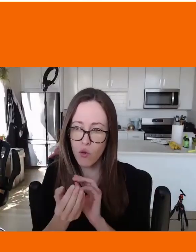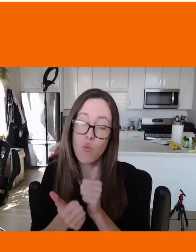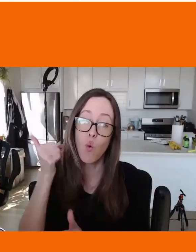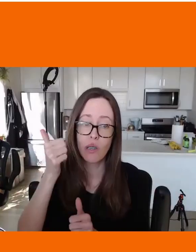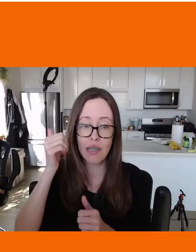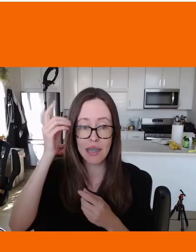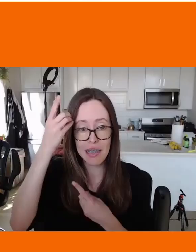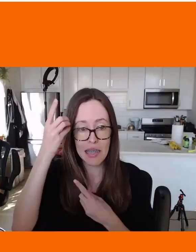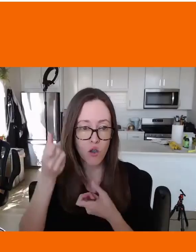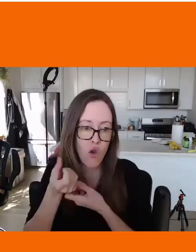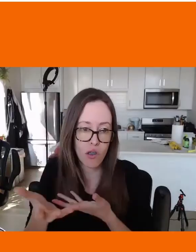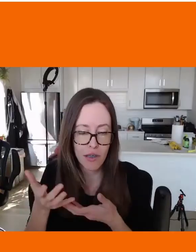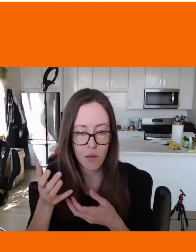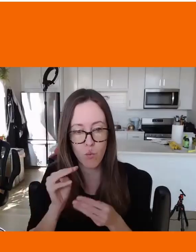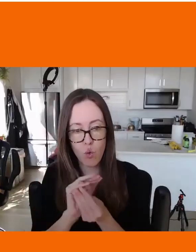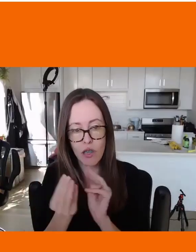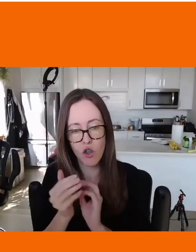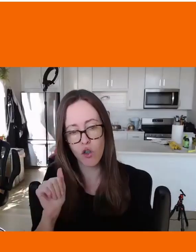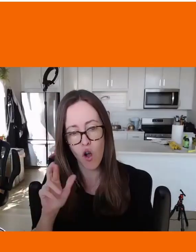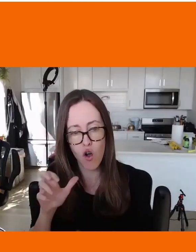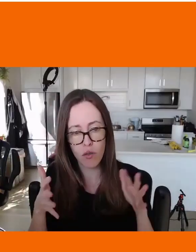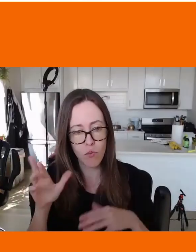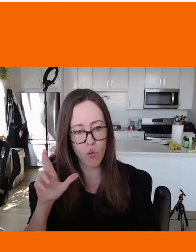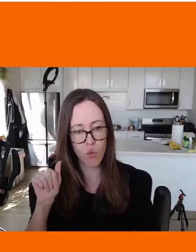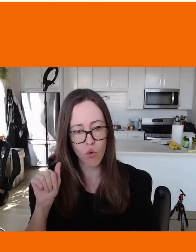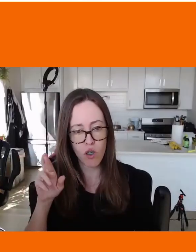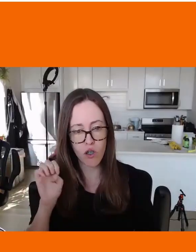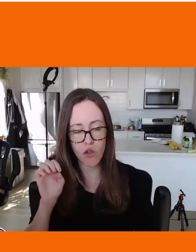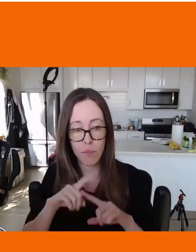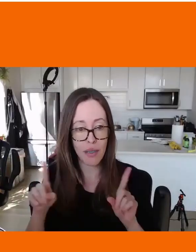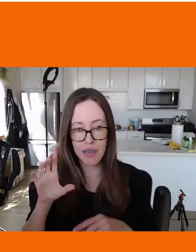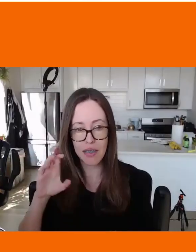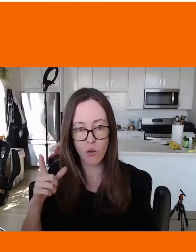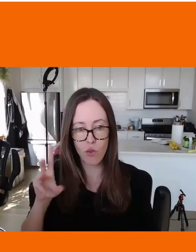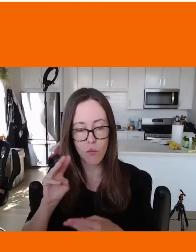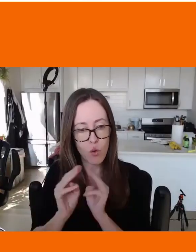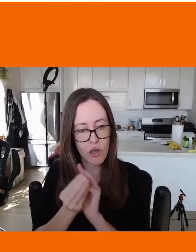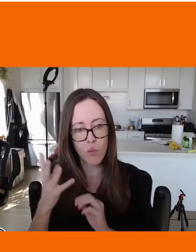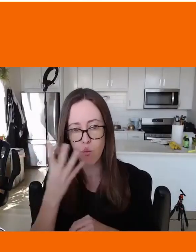What's interesting is that most diseases are caused by mutations, and most of those mutations are pretty rare.